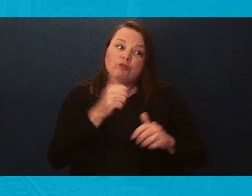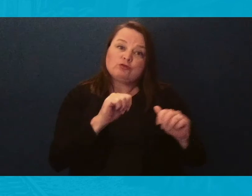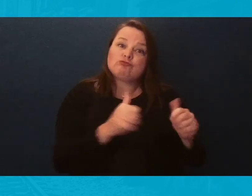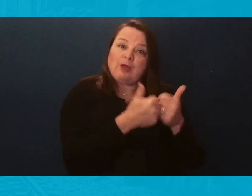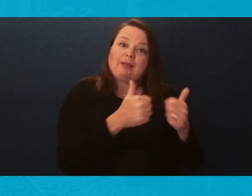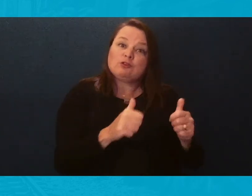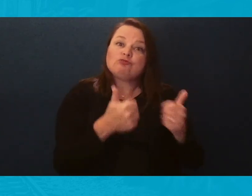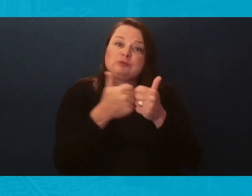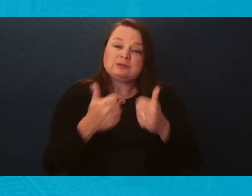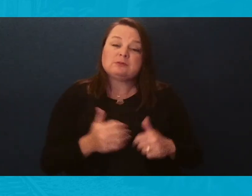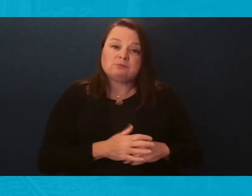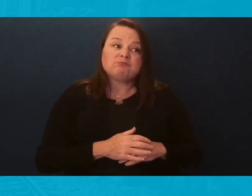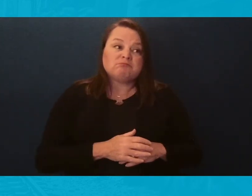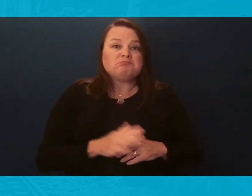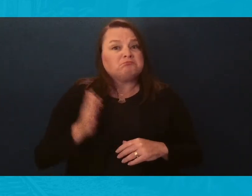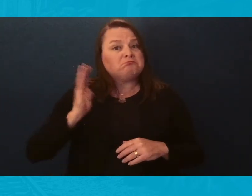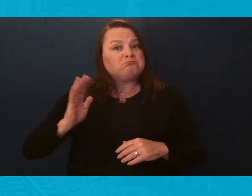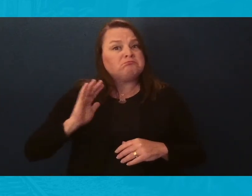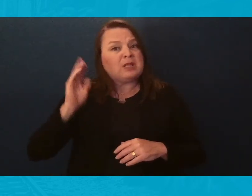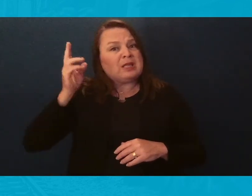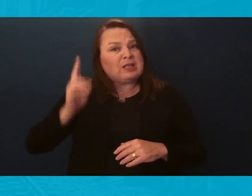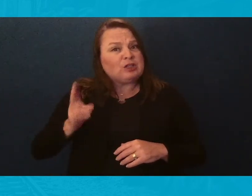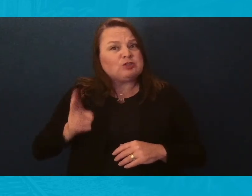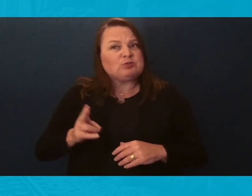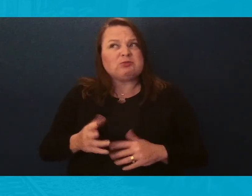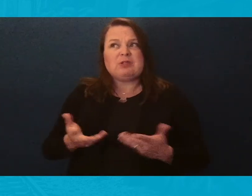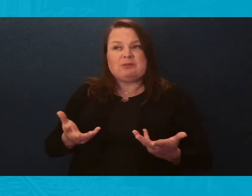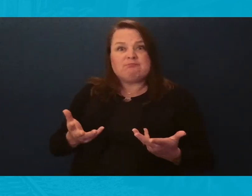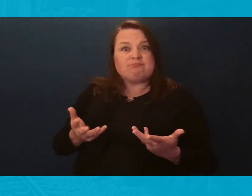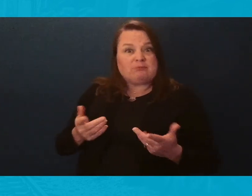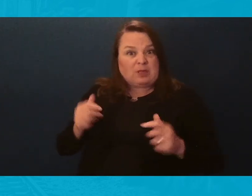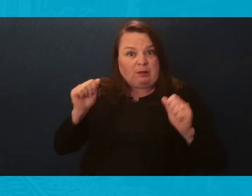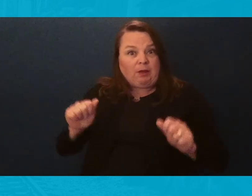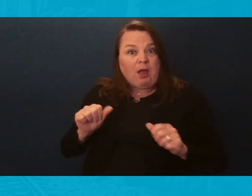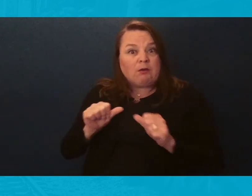Bethel has had other challenges. Bethel has had challenges in its history